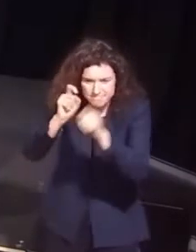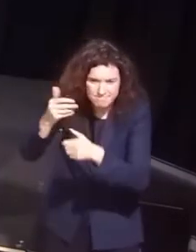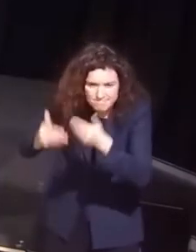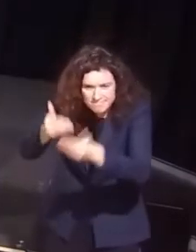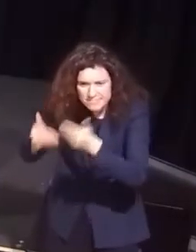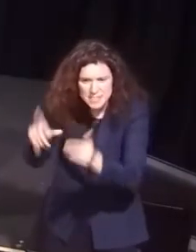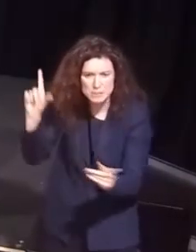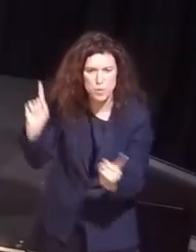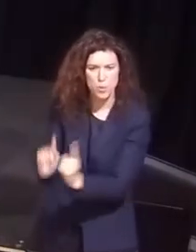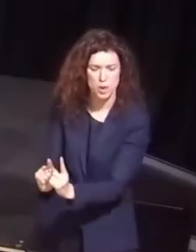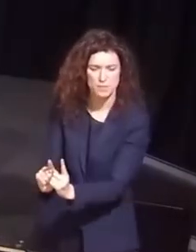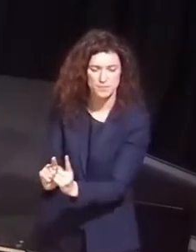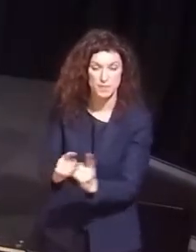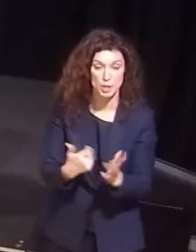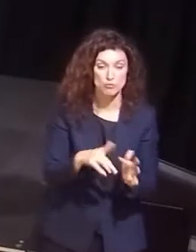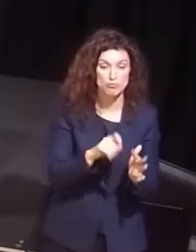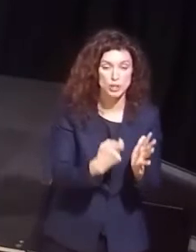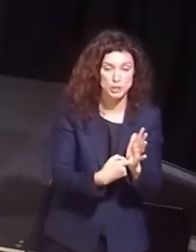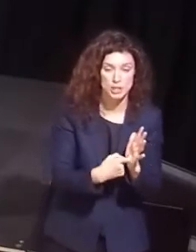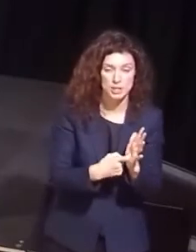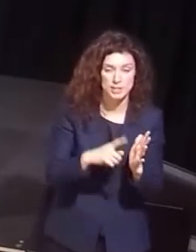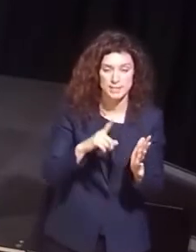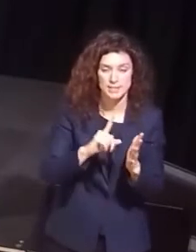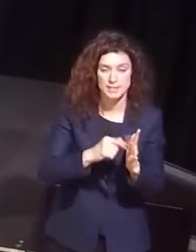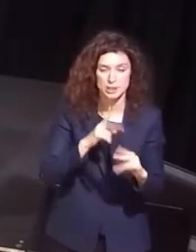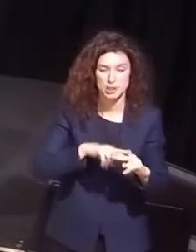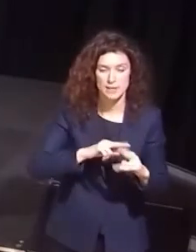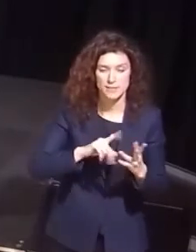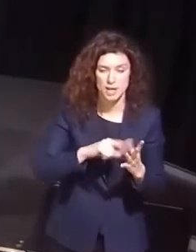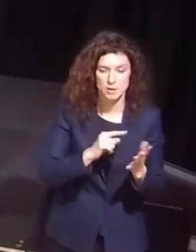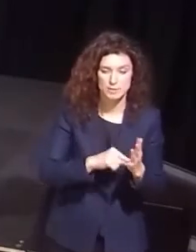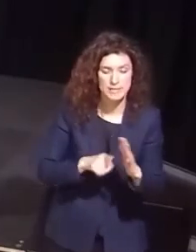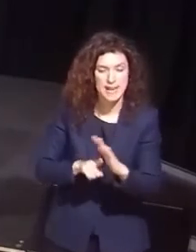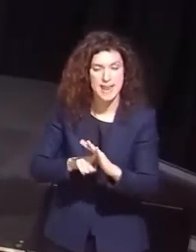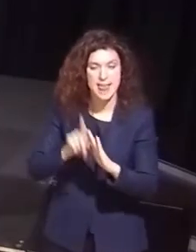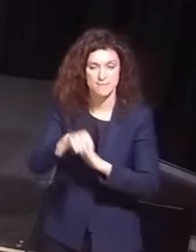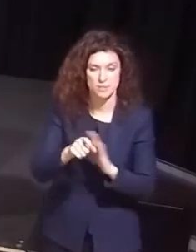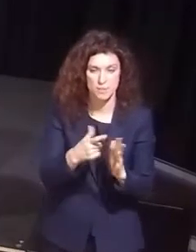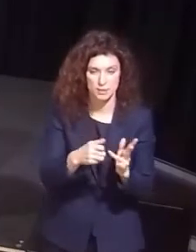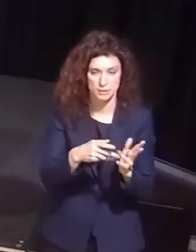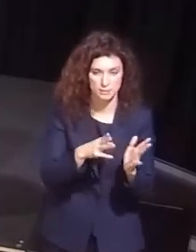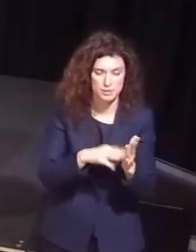Roger Jefcoate left Possum with Reg, going a separate way to form the Aidis Trust in 1975.